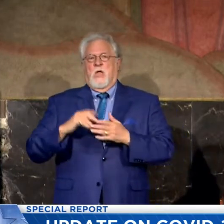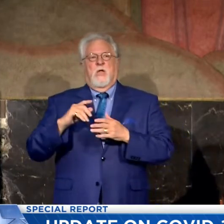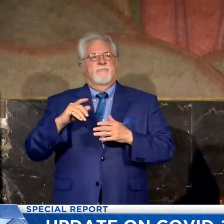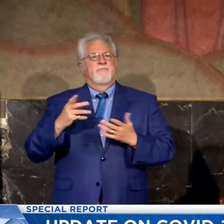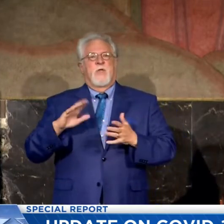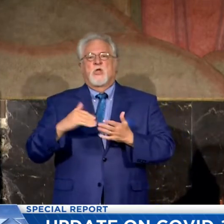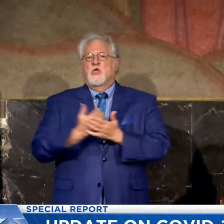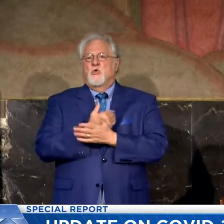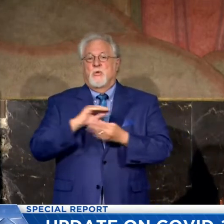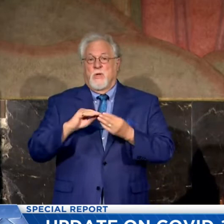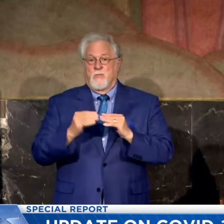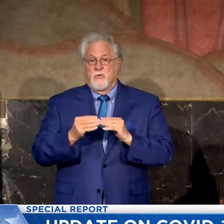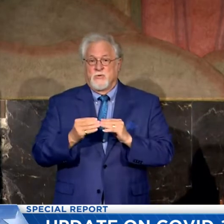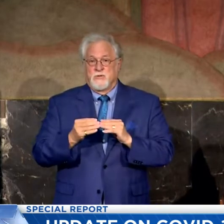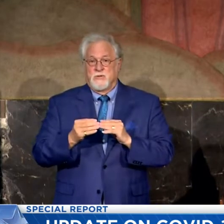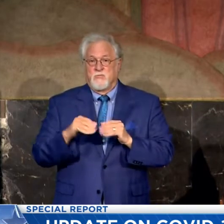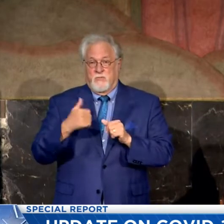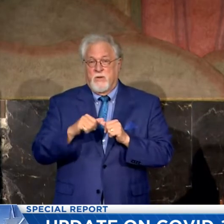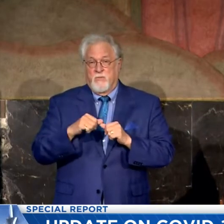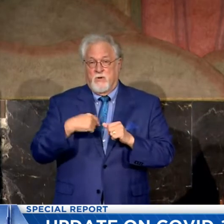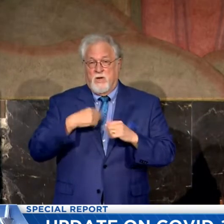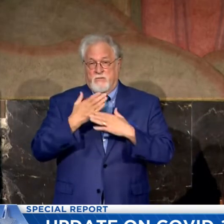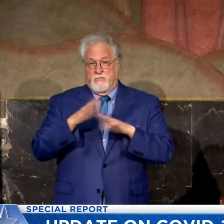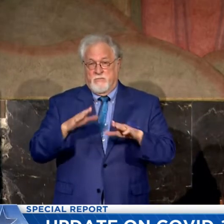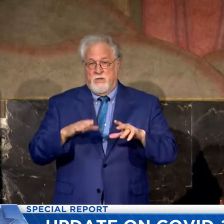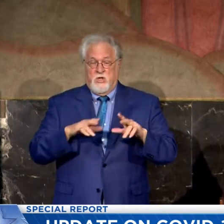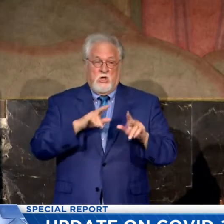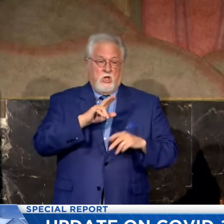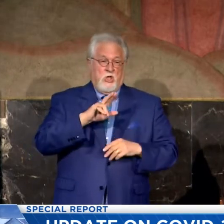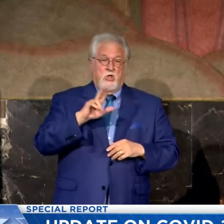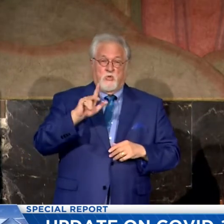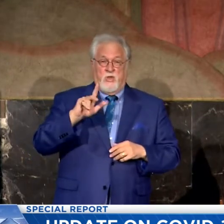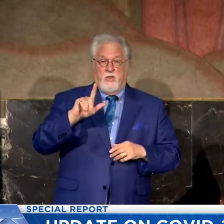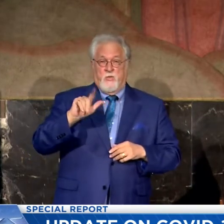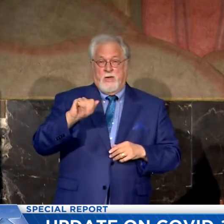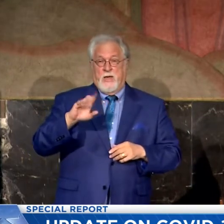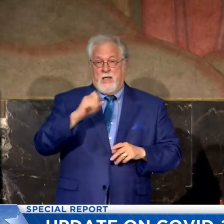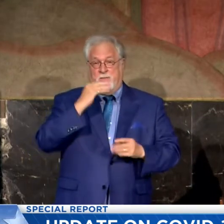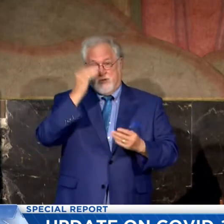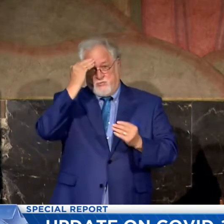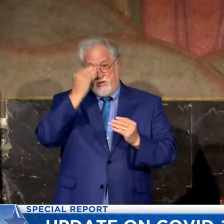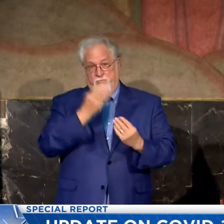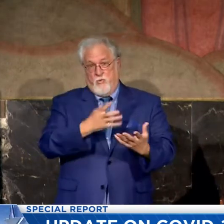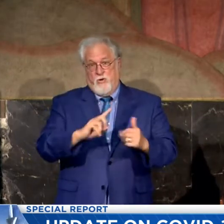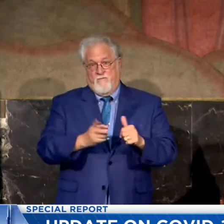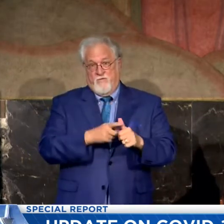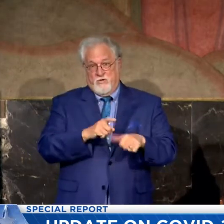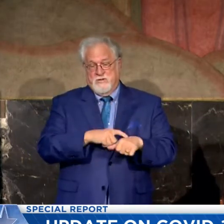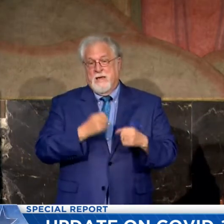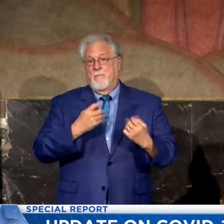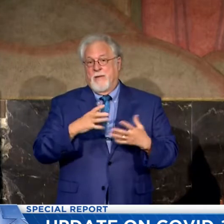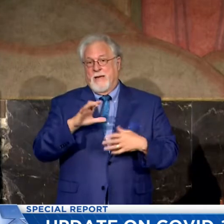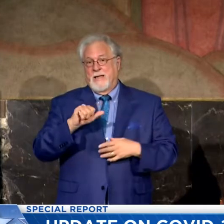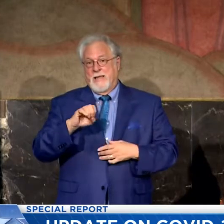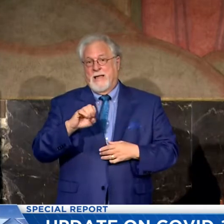I HAVE TO ASK DR. ALEXANDER BILLIOUX TO COME UP. I CAN TELL YOU THAT PART OF THE NUMBERS WE REPORTED YESTERDAY AND THE NEW NUMBERS WHICH I